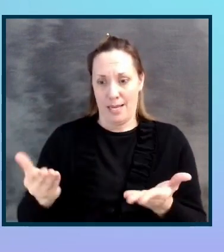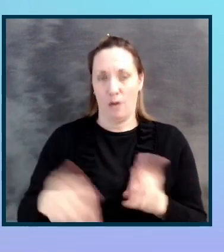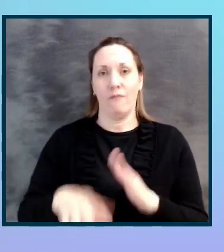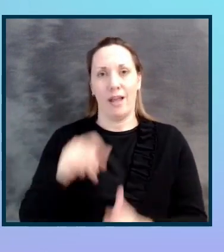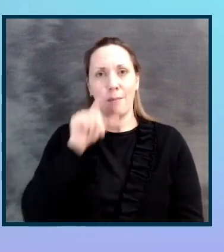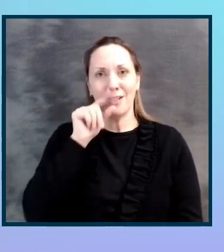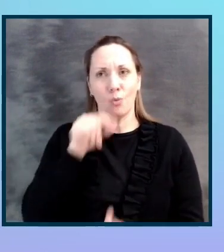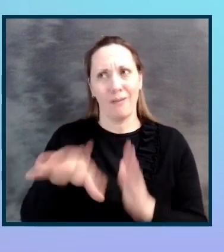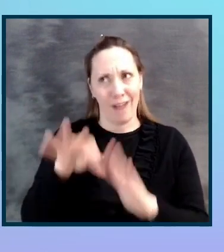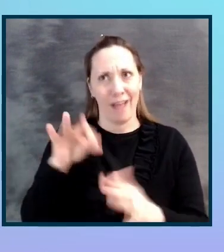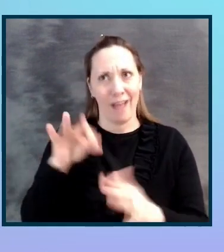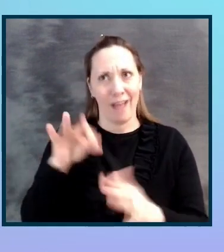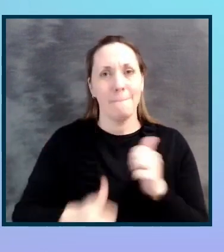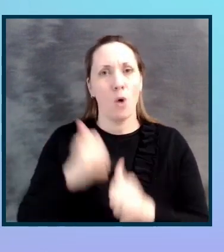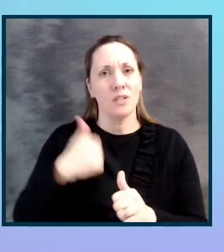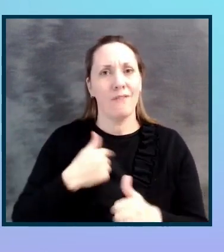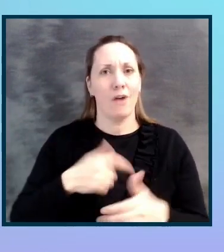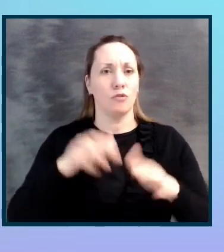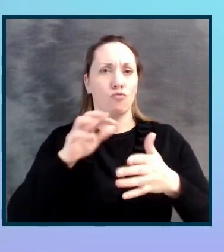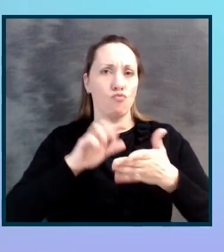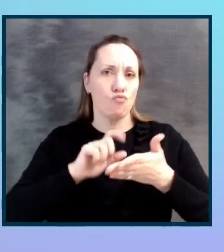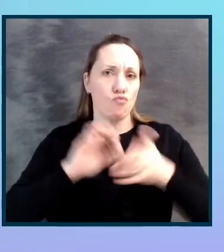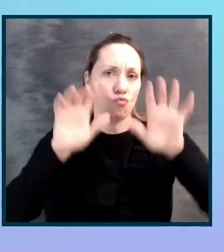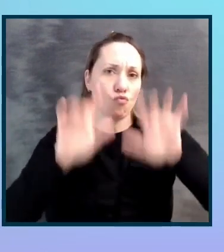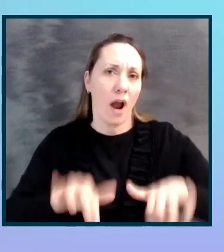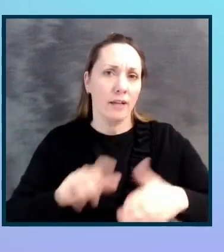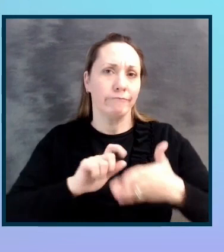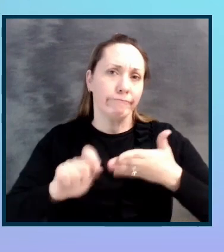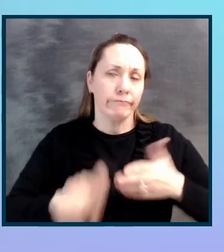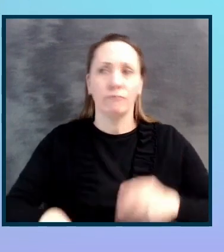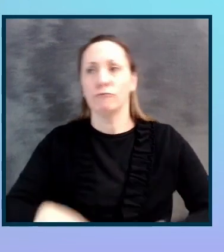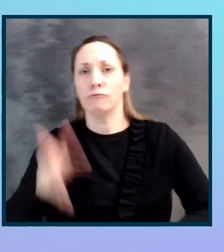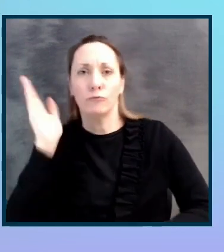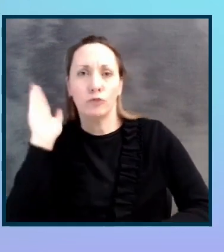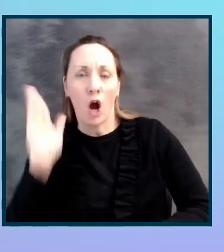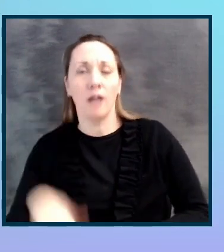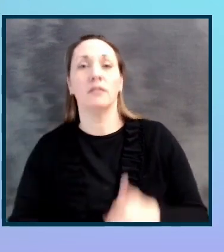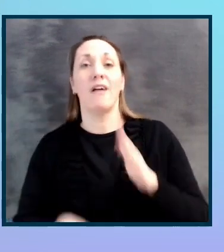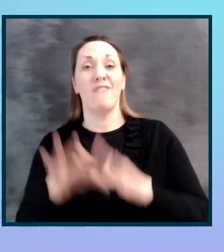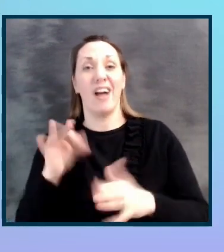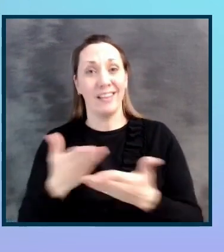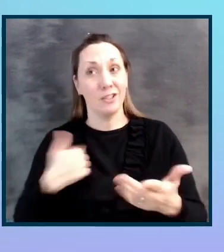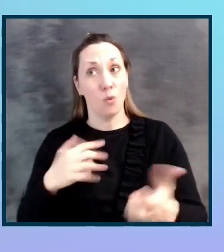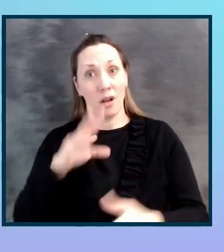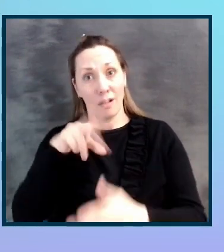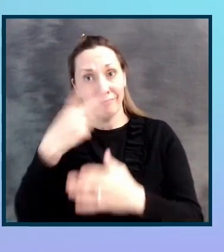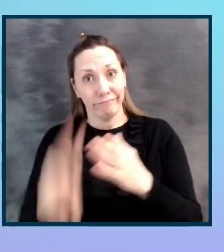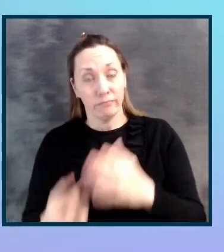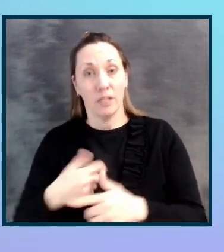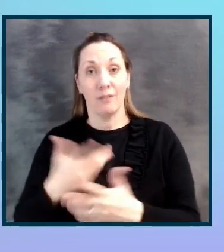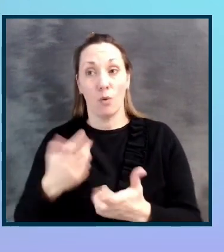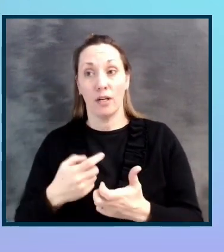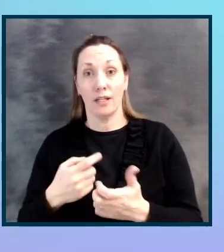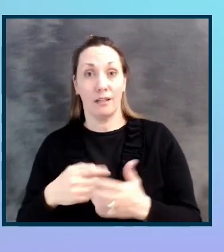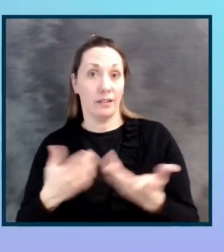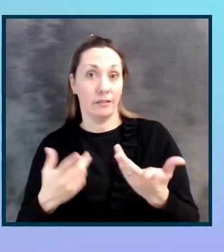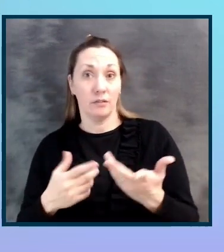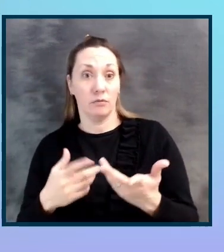Most of us write, most of us talk at other places too. Find the things you want to get into. If you wanna get into accessibility side of things and learn, right?